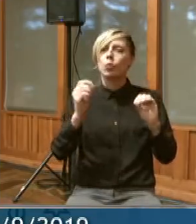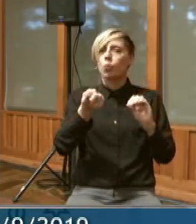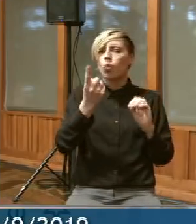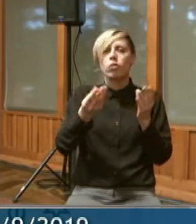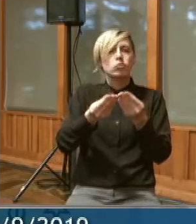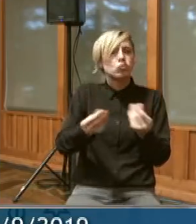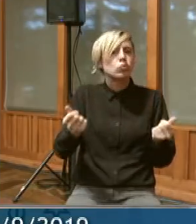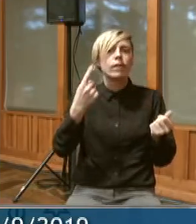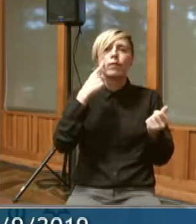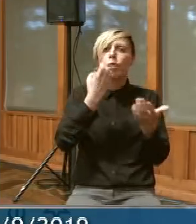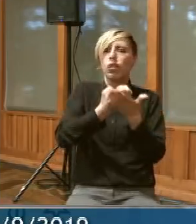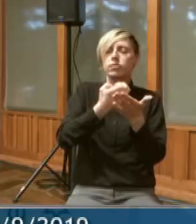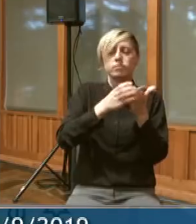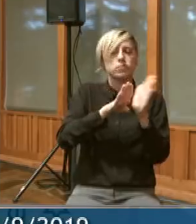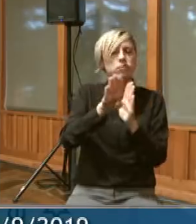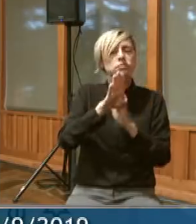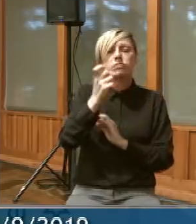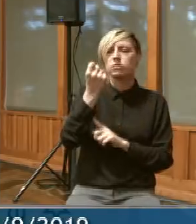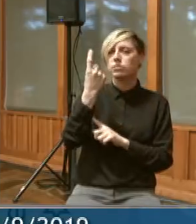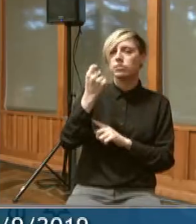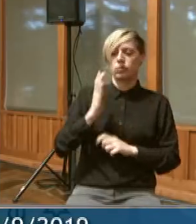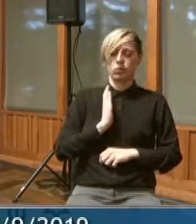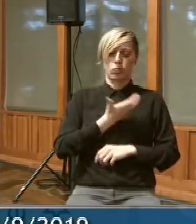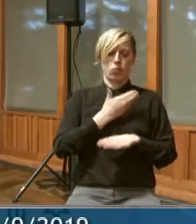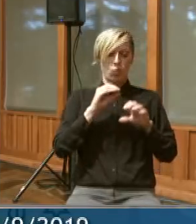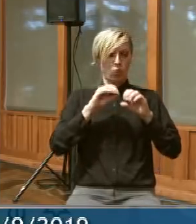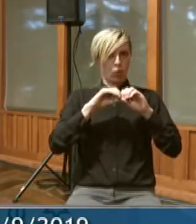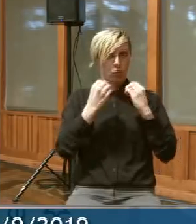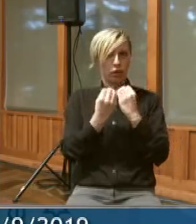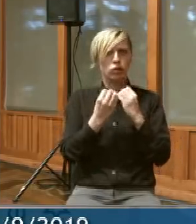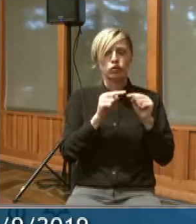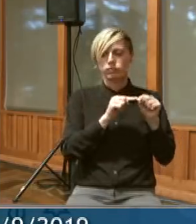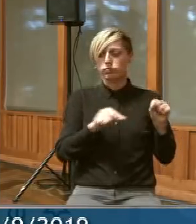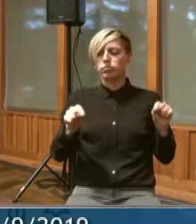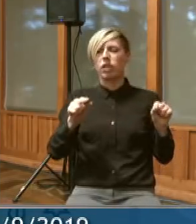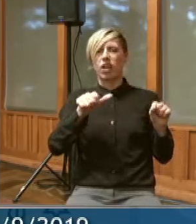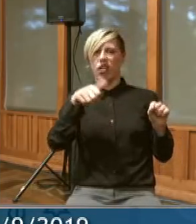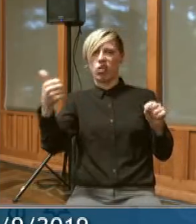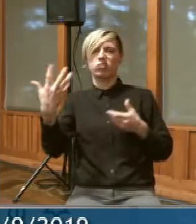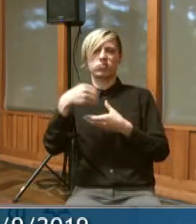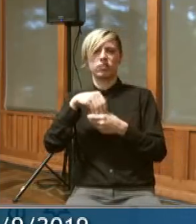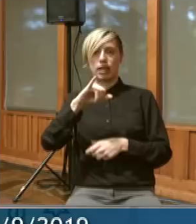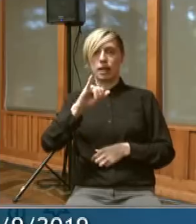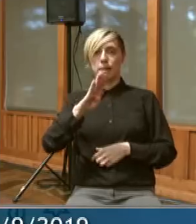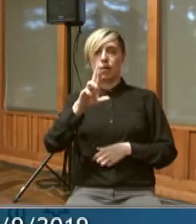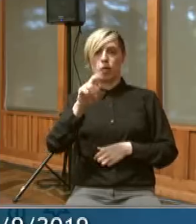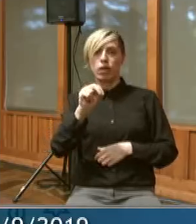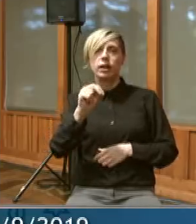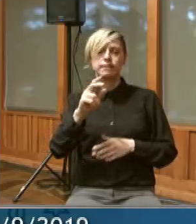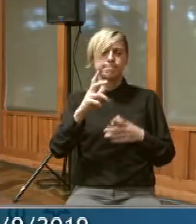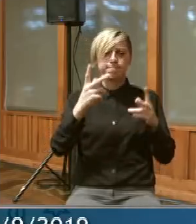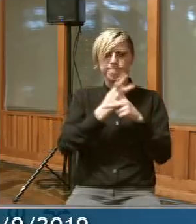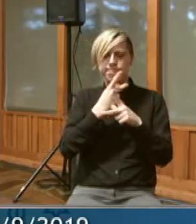OF UNDERFUNDED FOR THESE ENTREPRENEURS. THERE'S NO SINGLE SOLUTION THAT WORKS BEST FOR ECONOMIC DEVELOPMENT BUT ALL OUR ORGANIZATIONS INCLUDING OTHERS